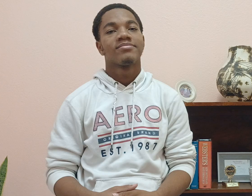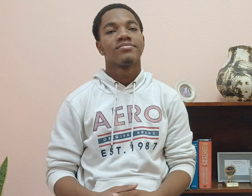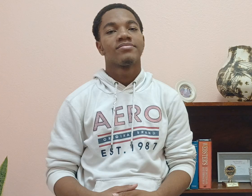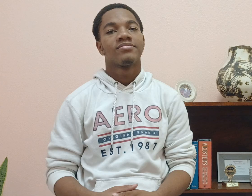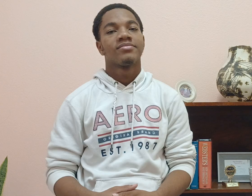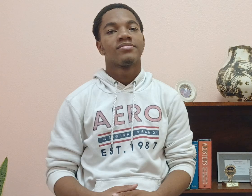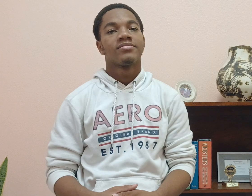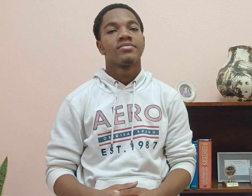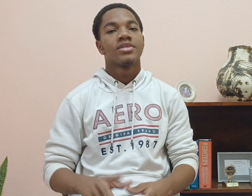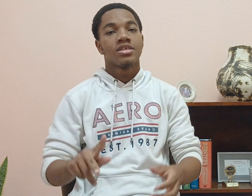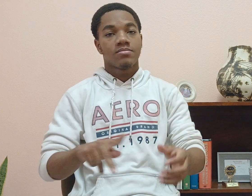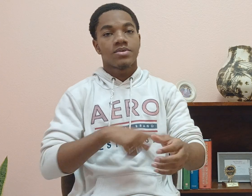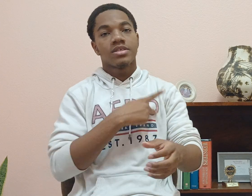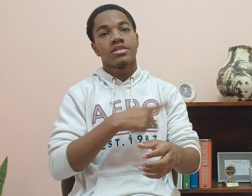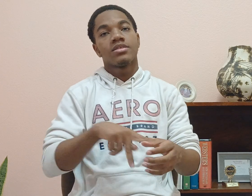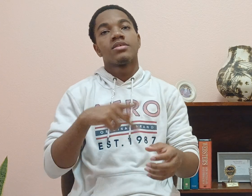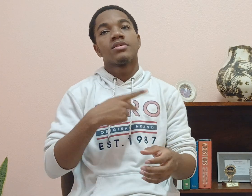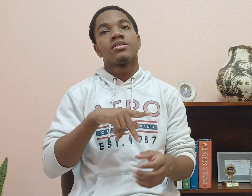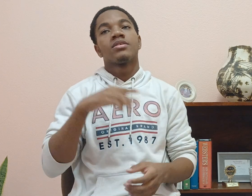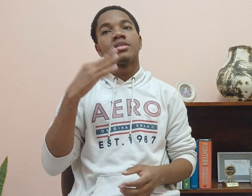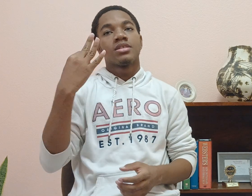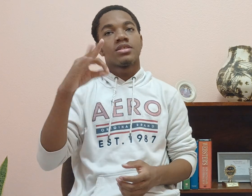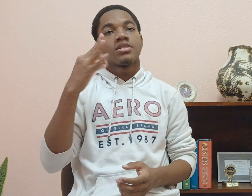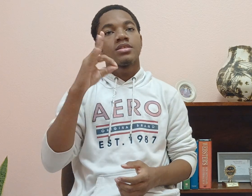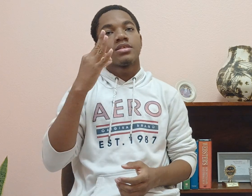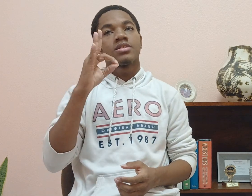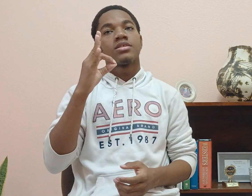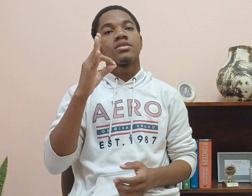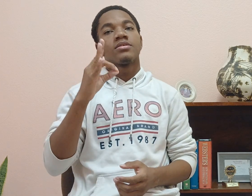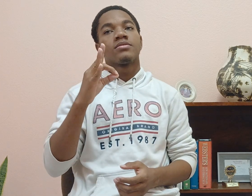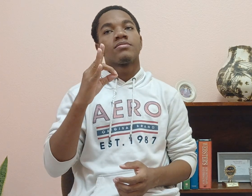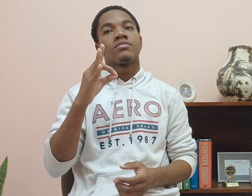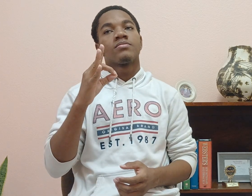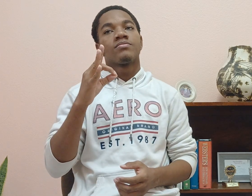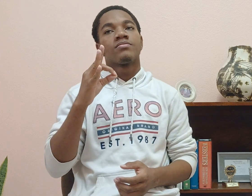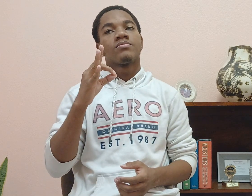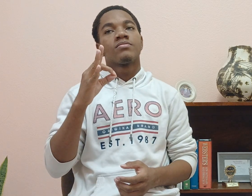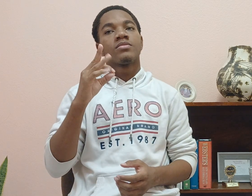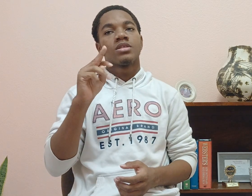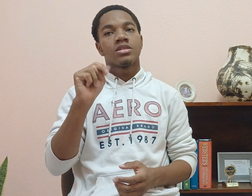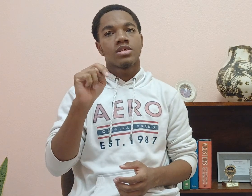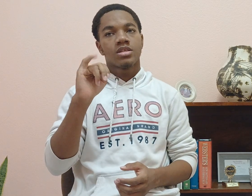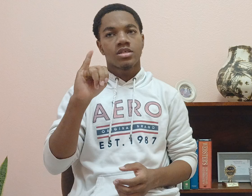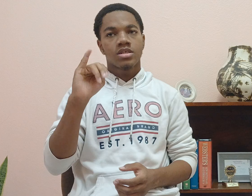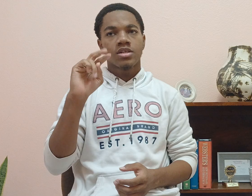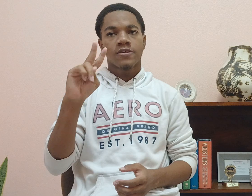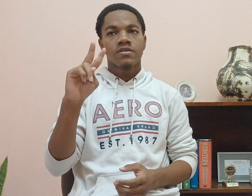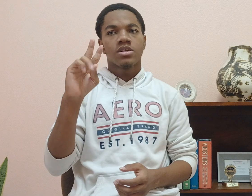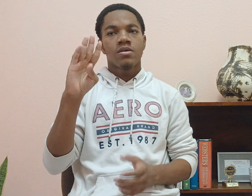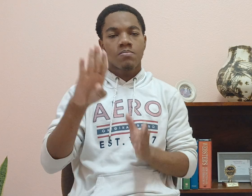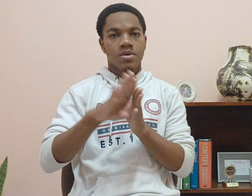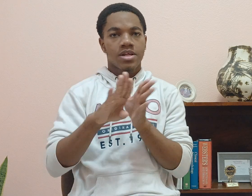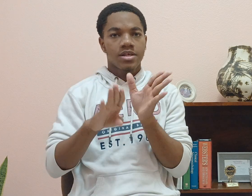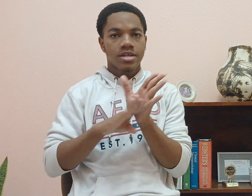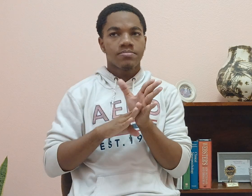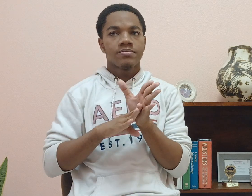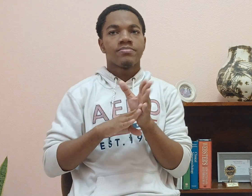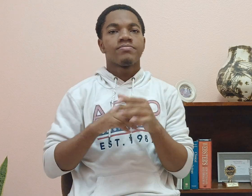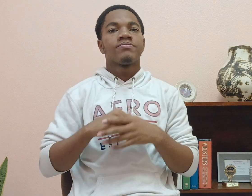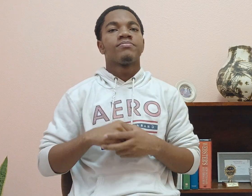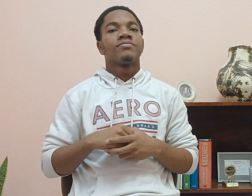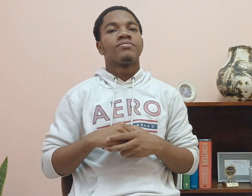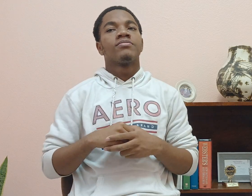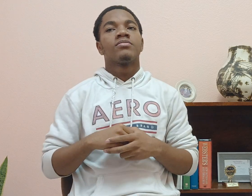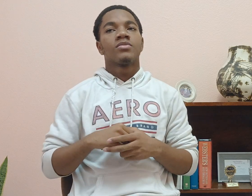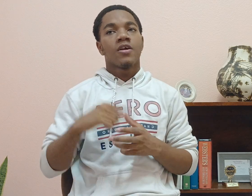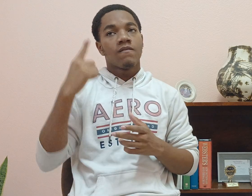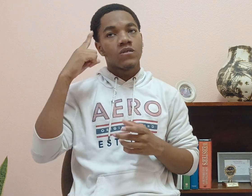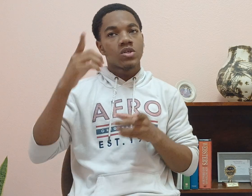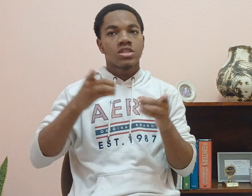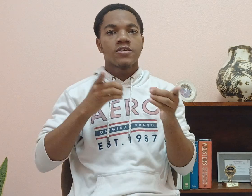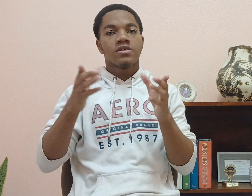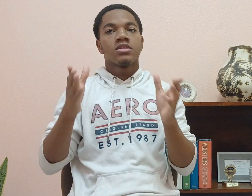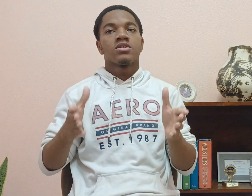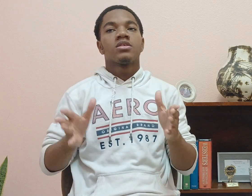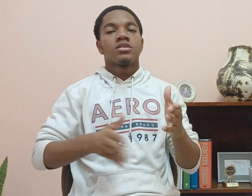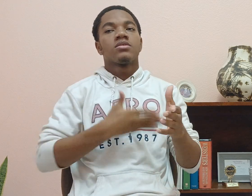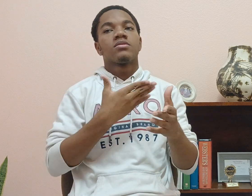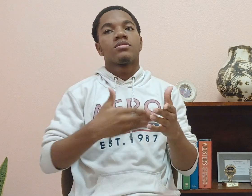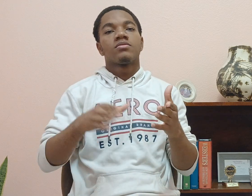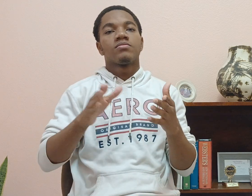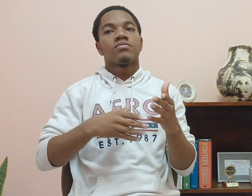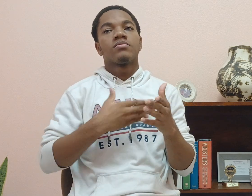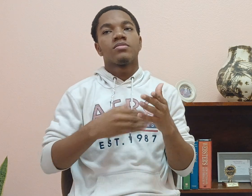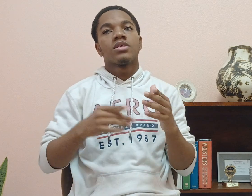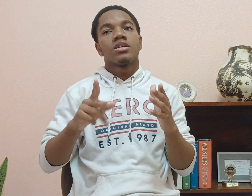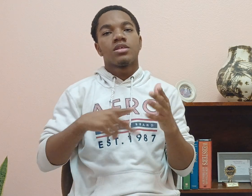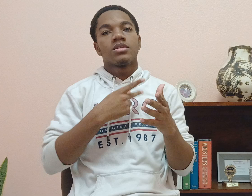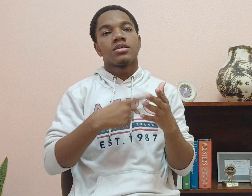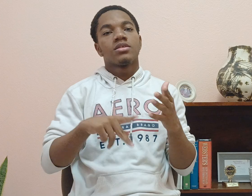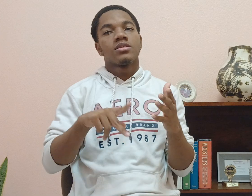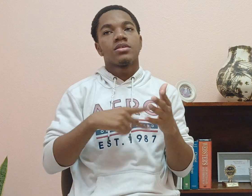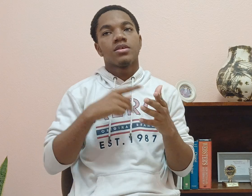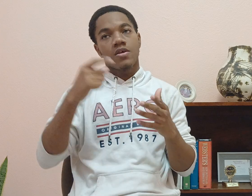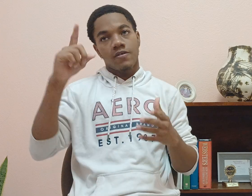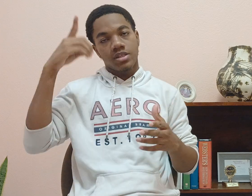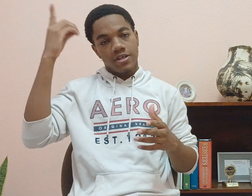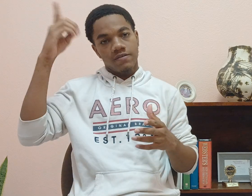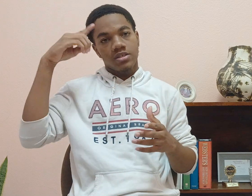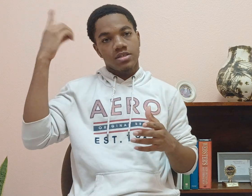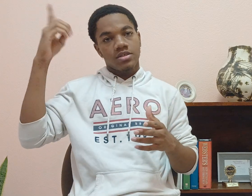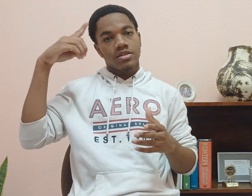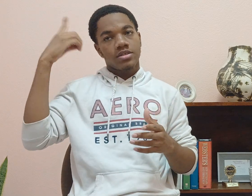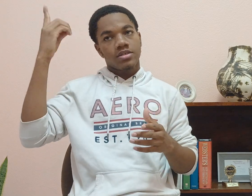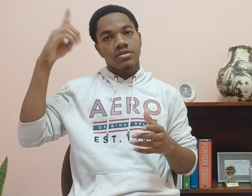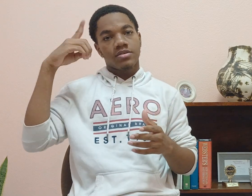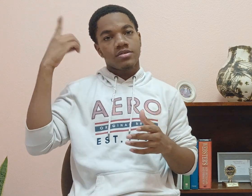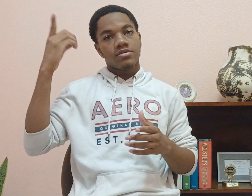Psalm 19 New International Version For the director of music. A psalm of David.